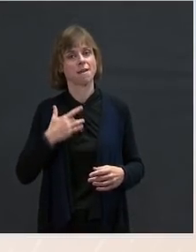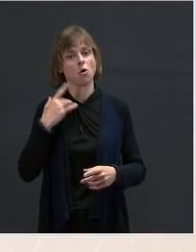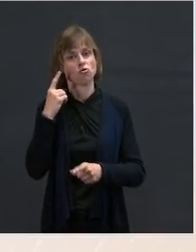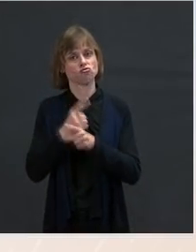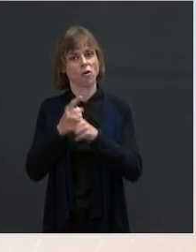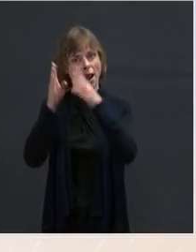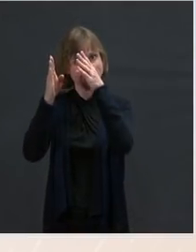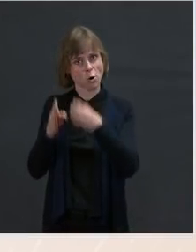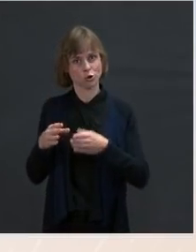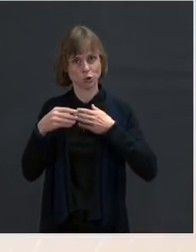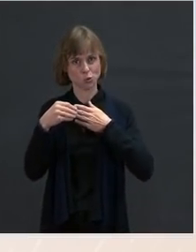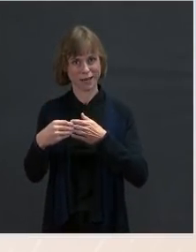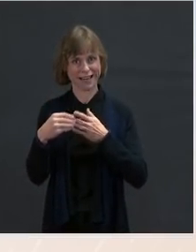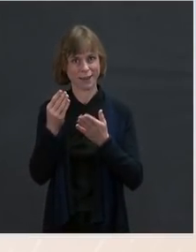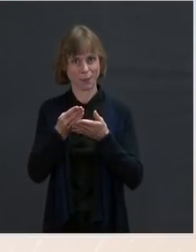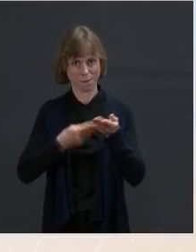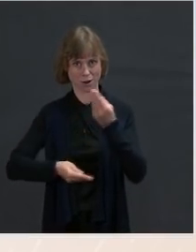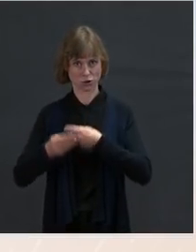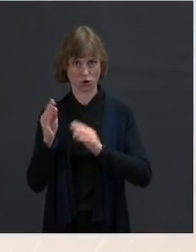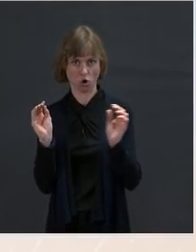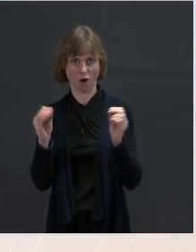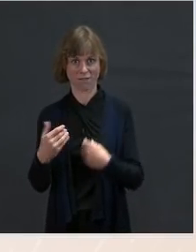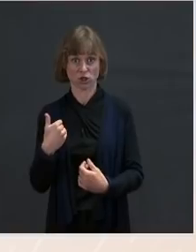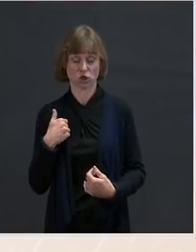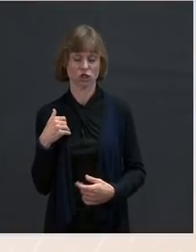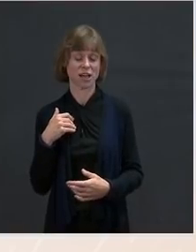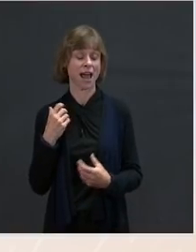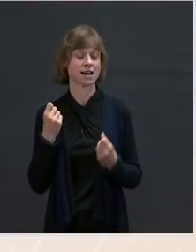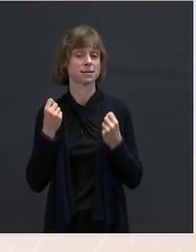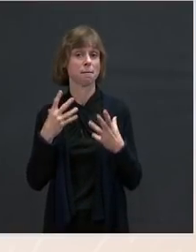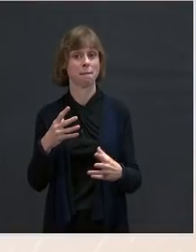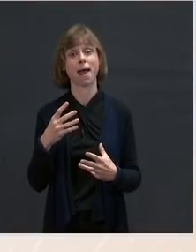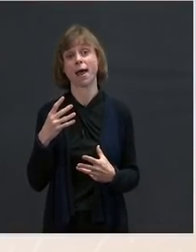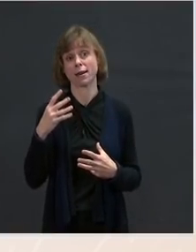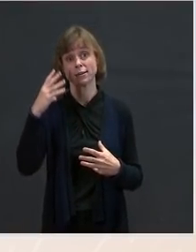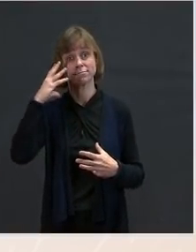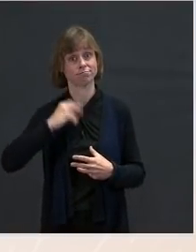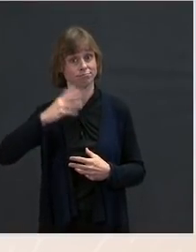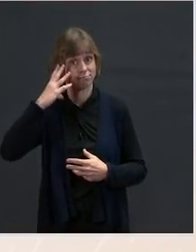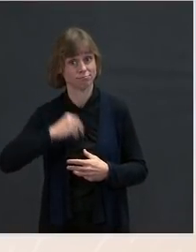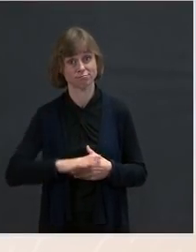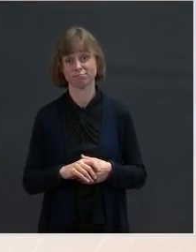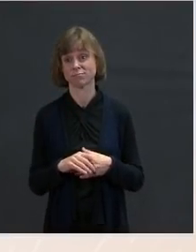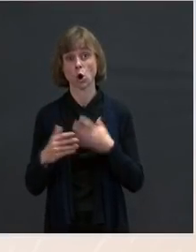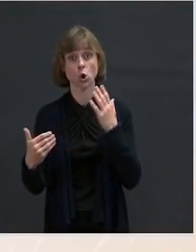because she has decades of experience, because she would bring fresh perspective to the job,